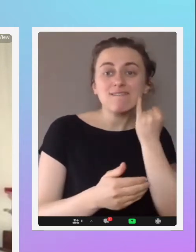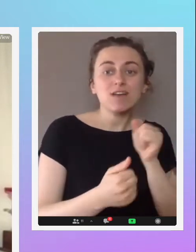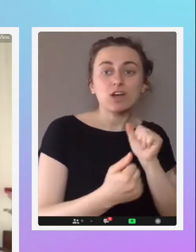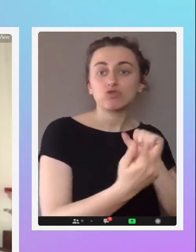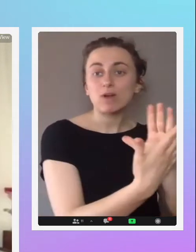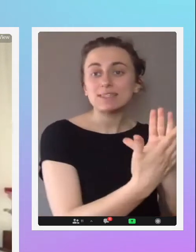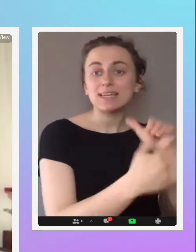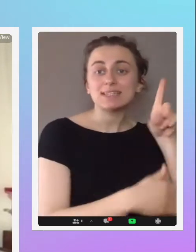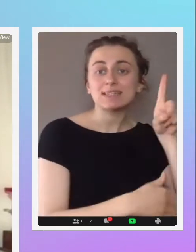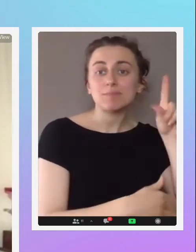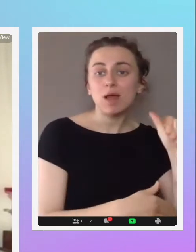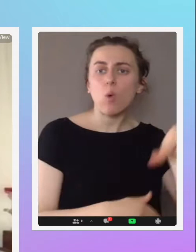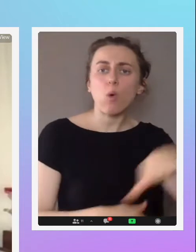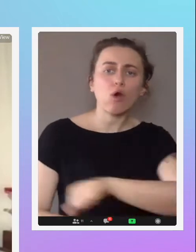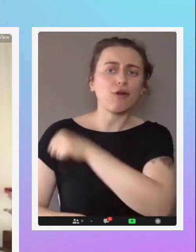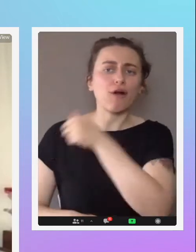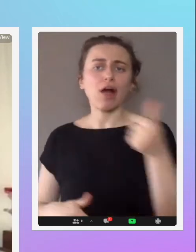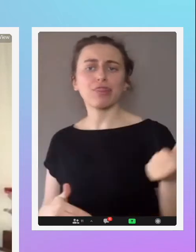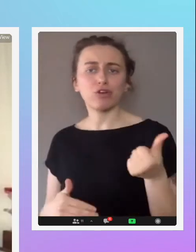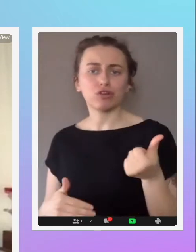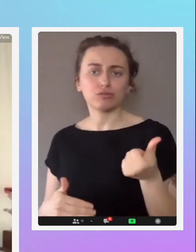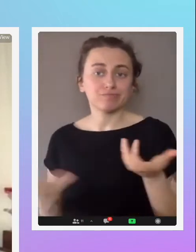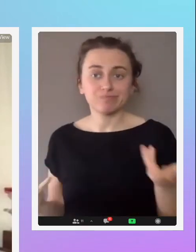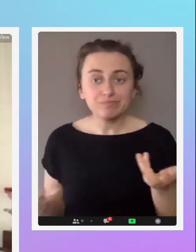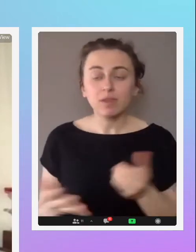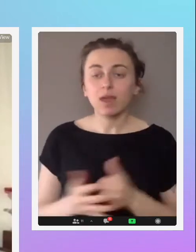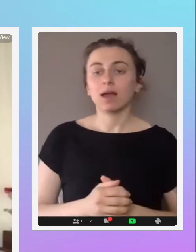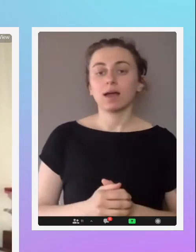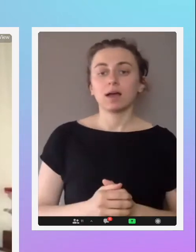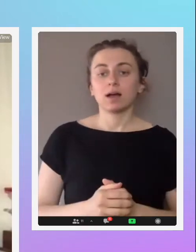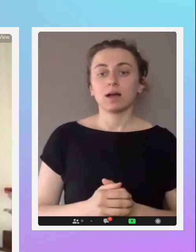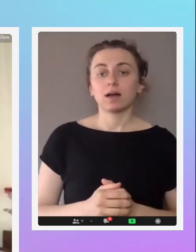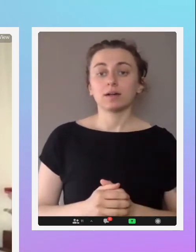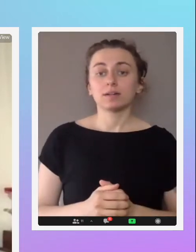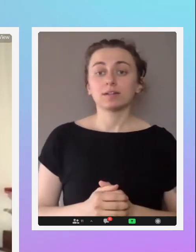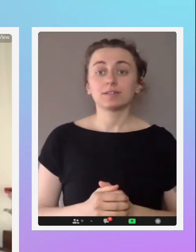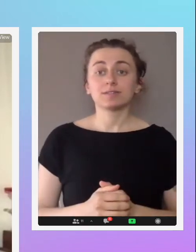But intuition for for designing accessible software is hard to come by.